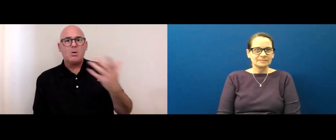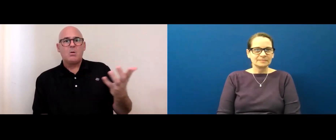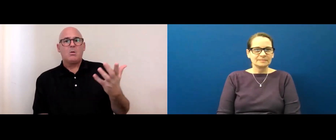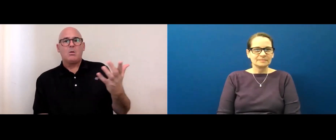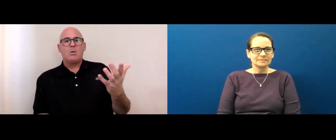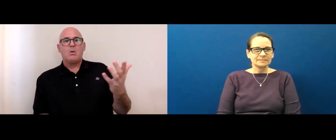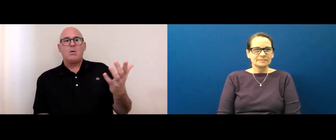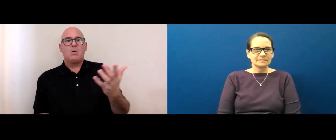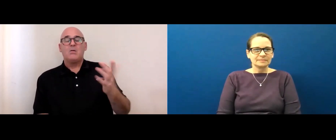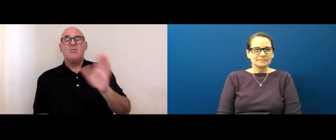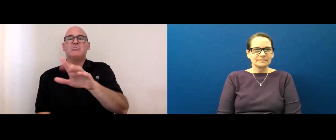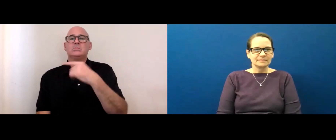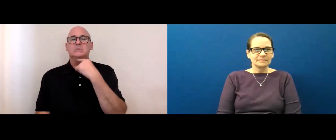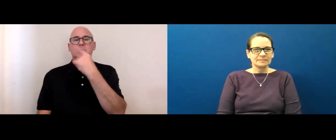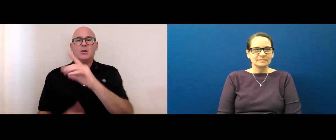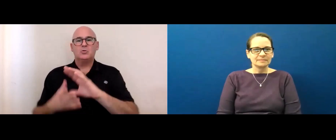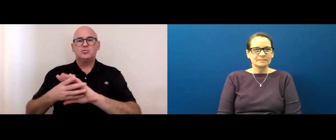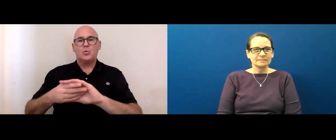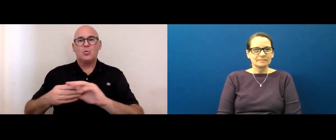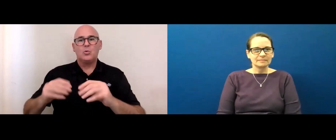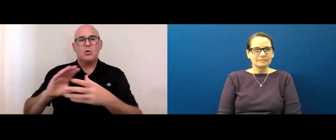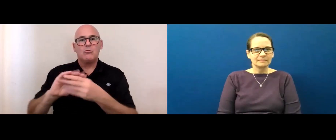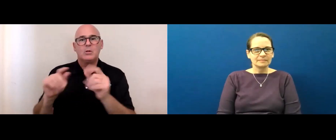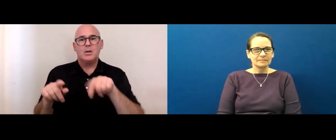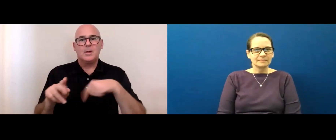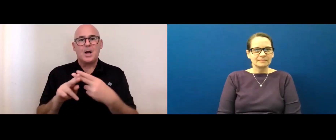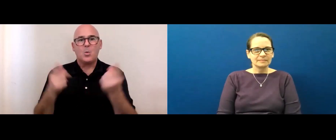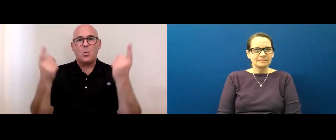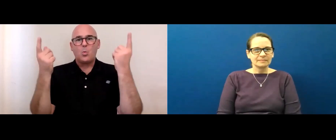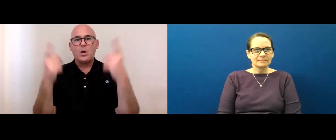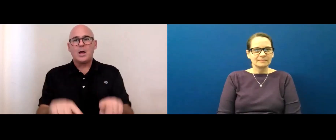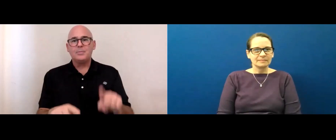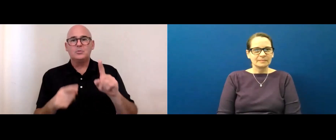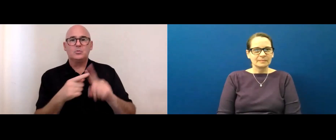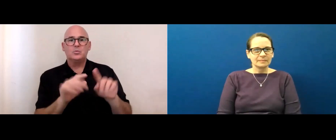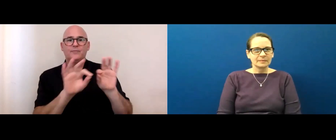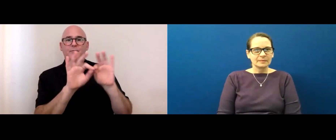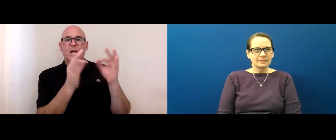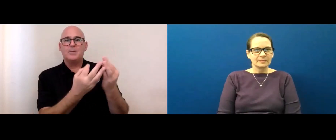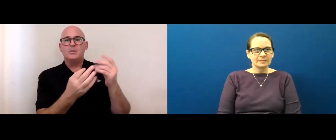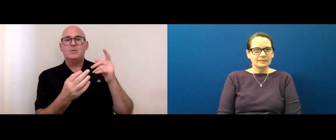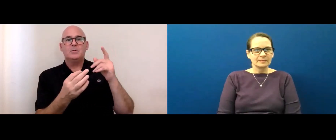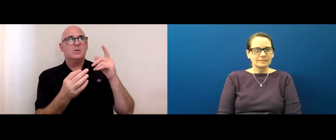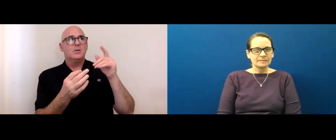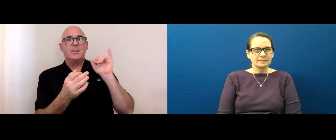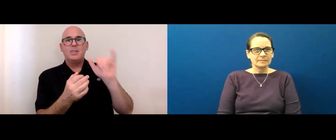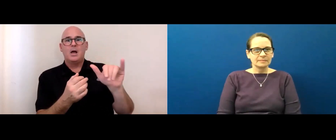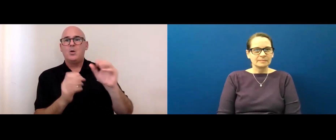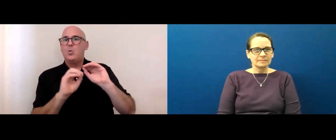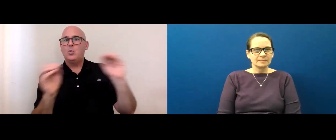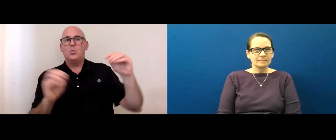and they say well you'll tell a story about what happened to the family that